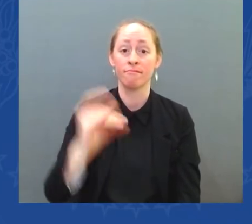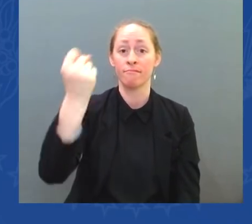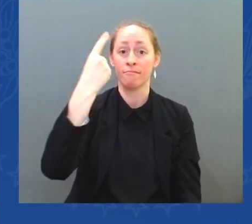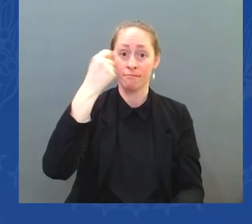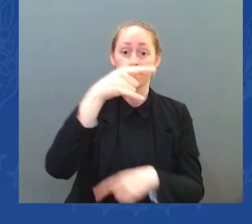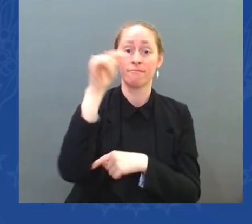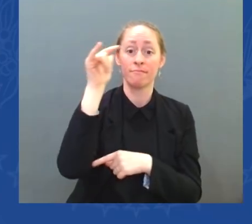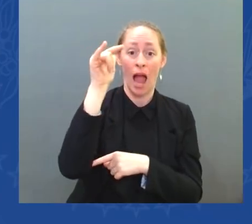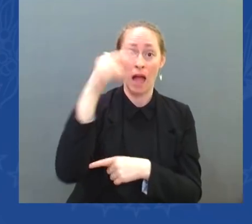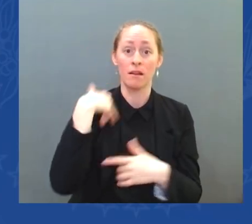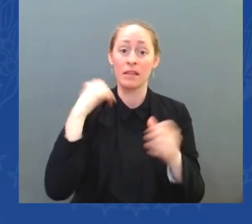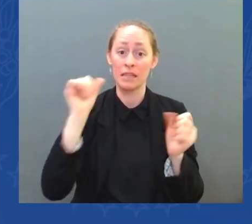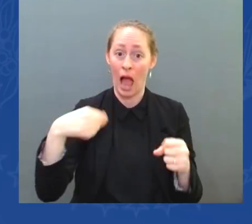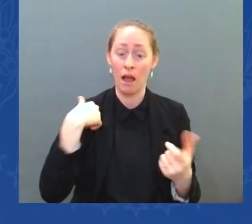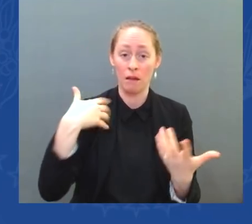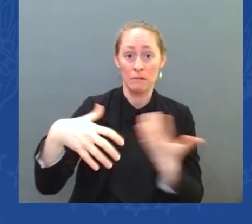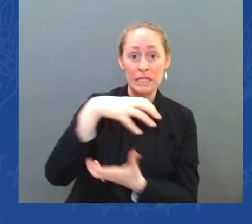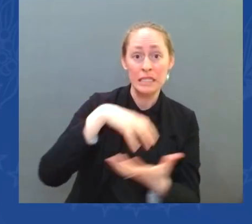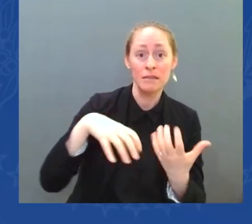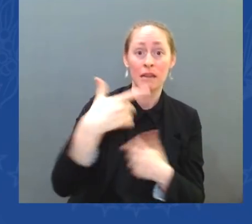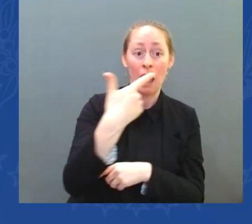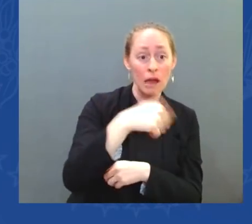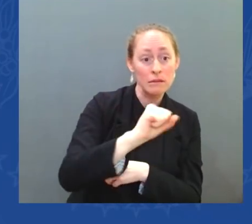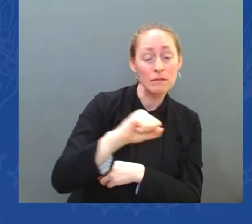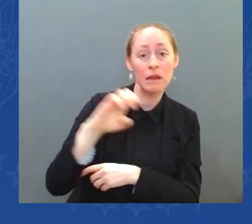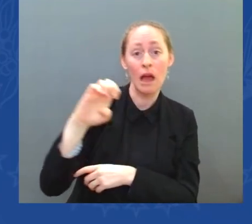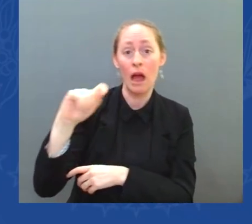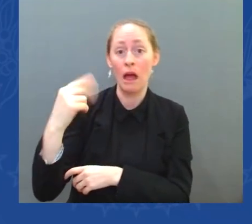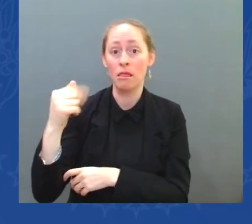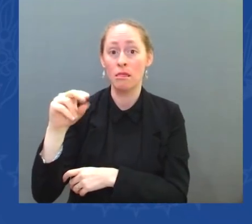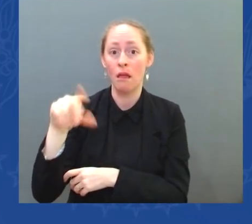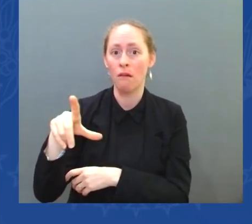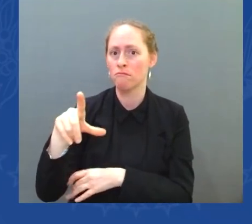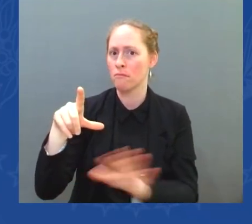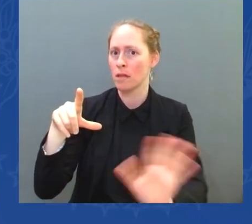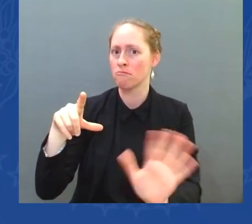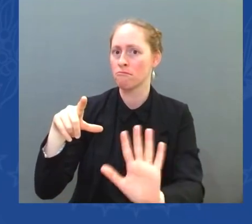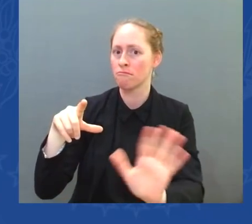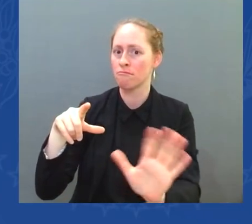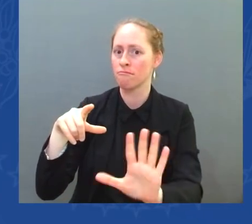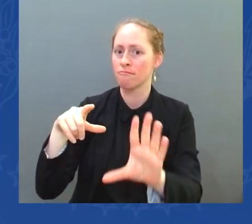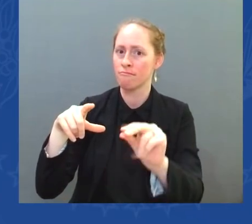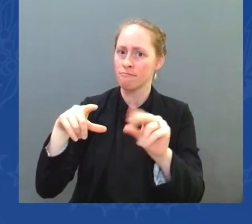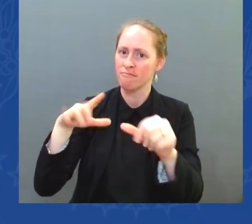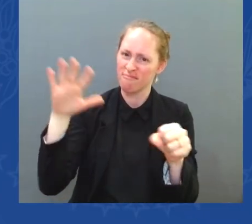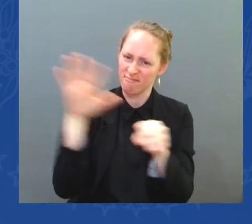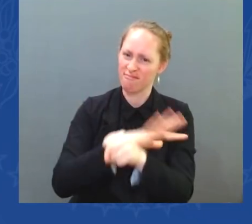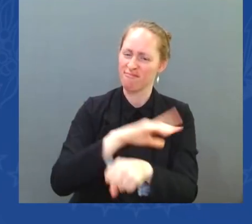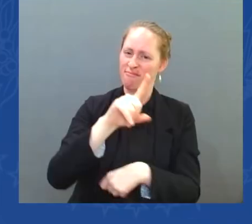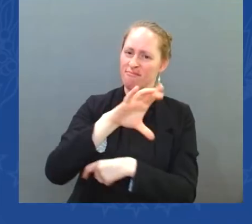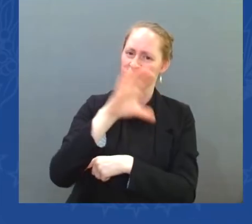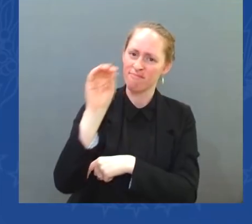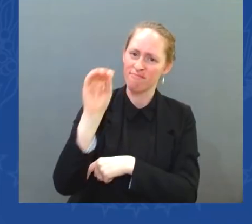You don't need to take my word for it. Take the word of the CEO of American Airlines who said, "Sustainable aviation fuel